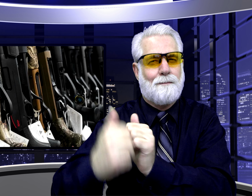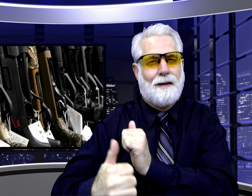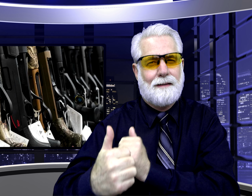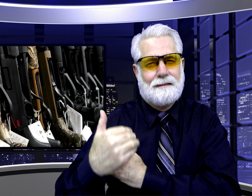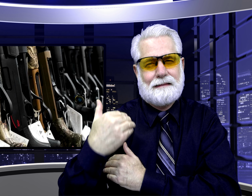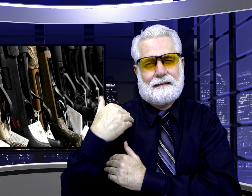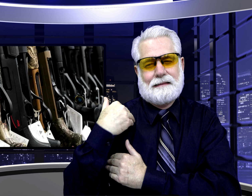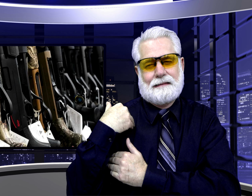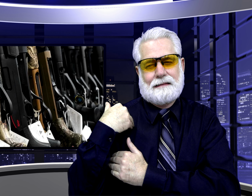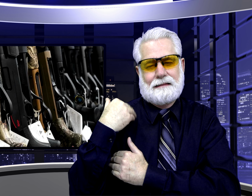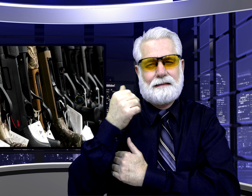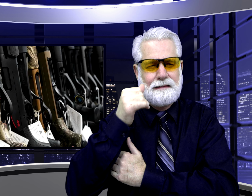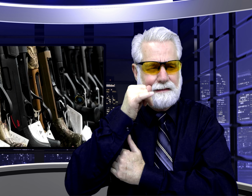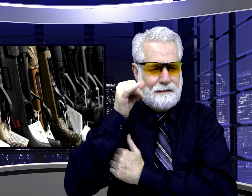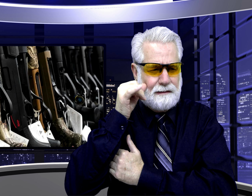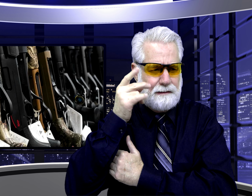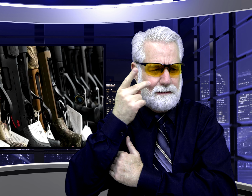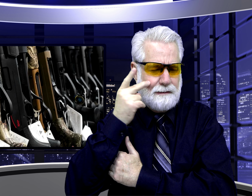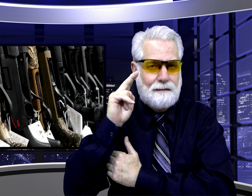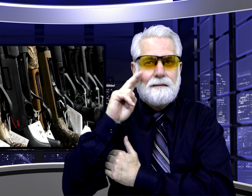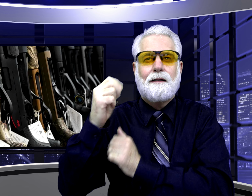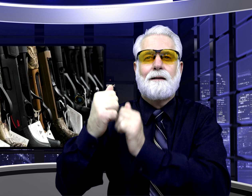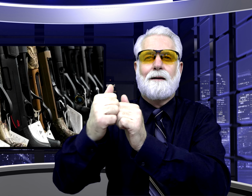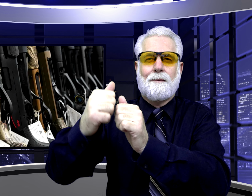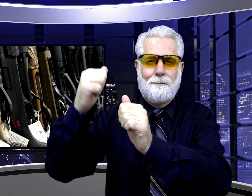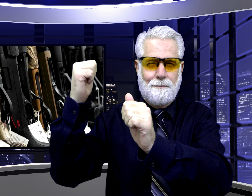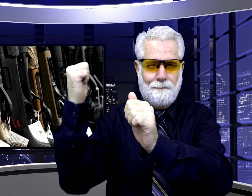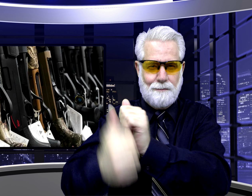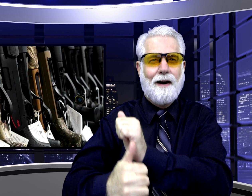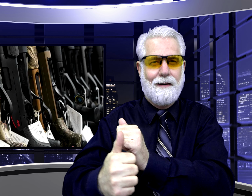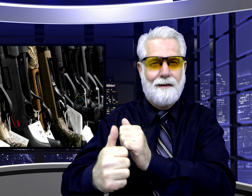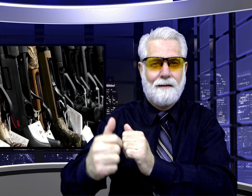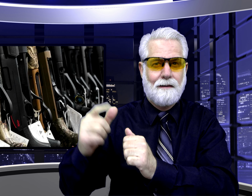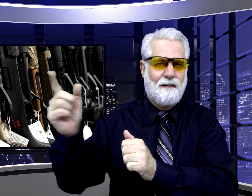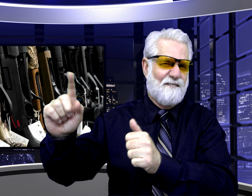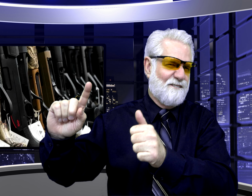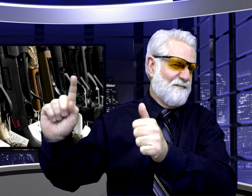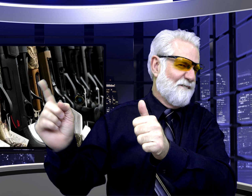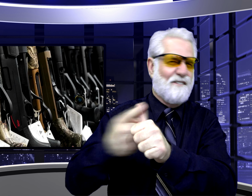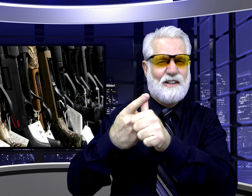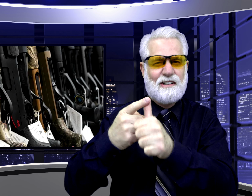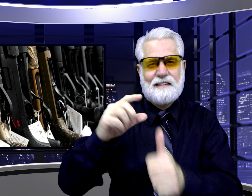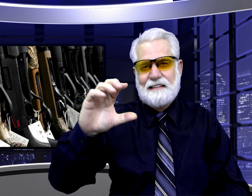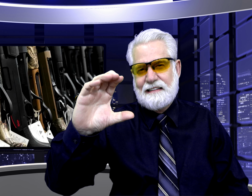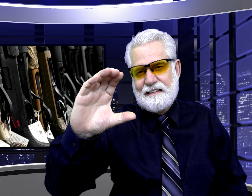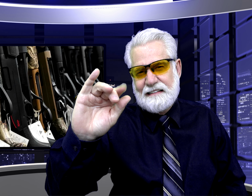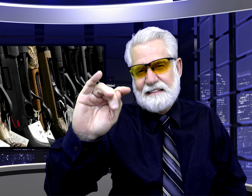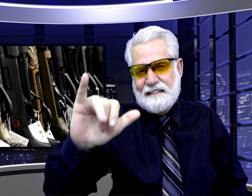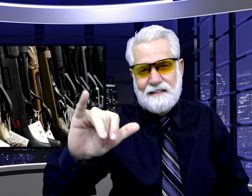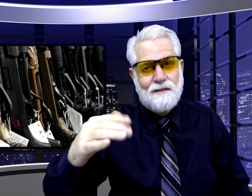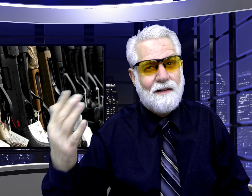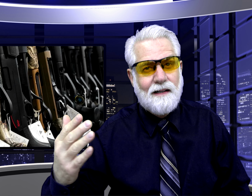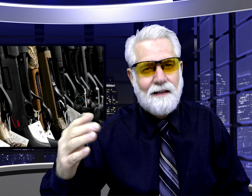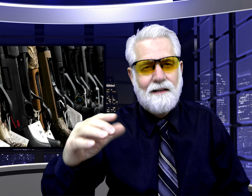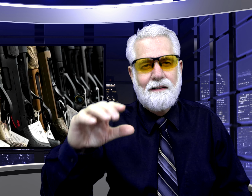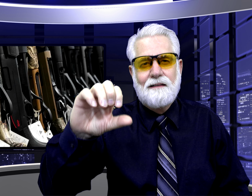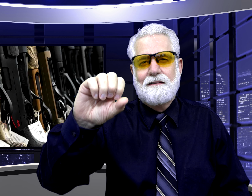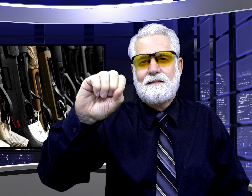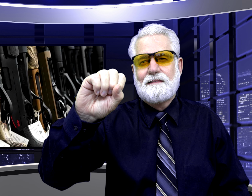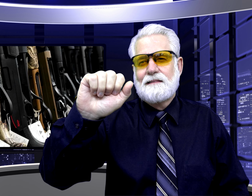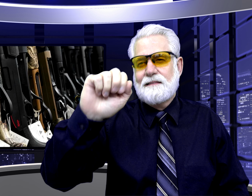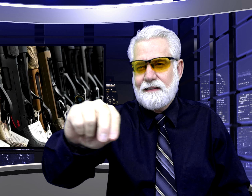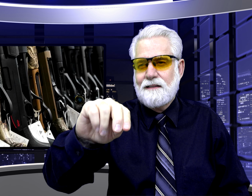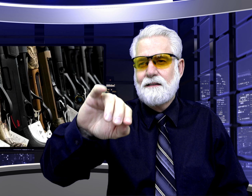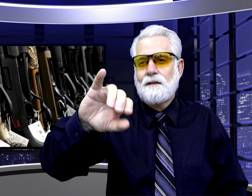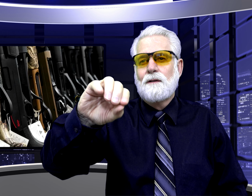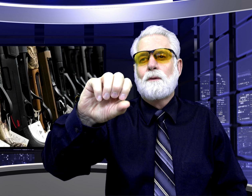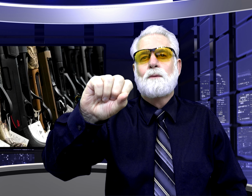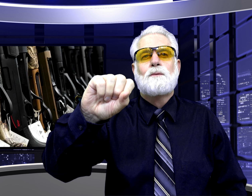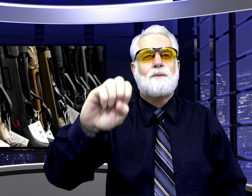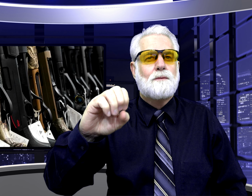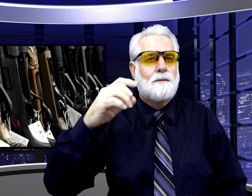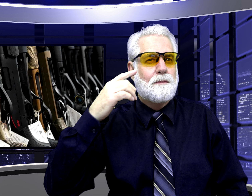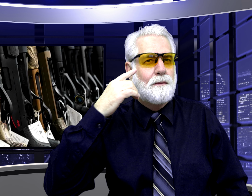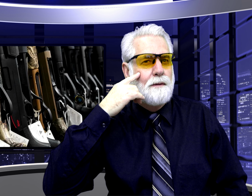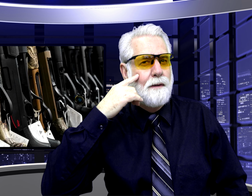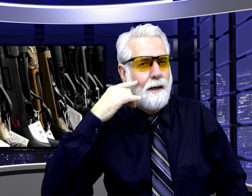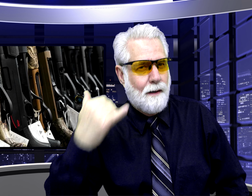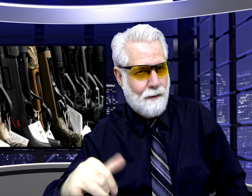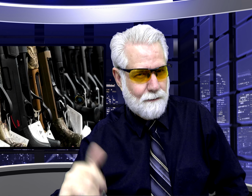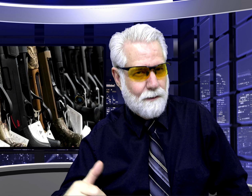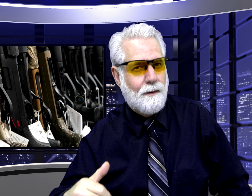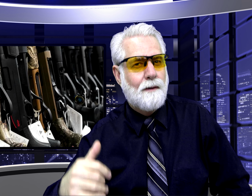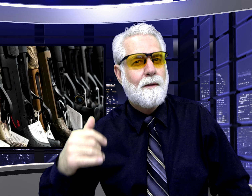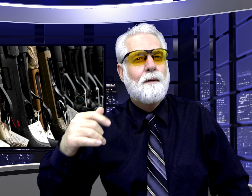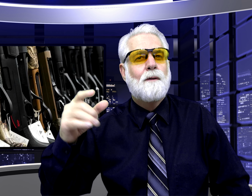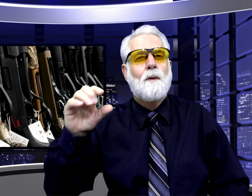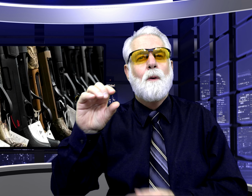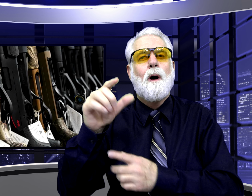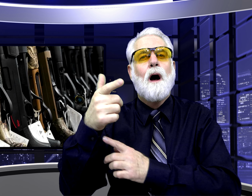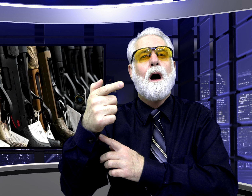and it passed for gun owners two days ago. They are the first city to establish this in San Jose, California.